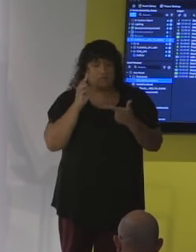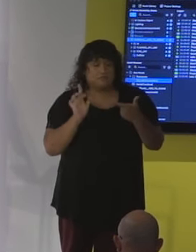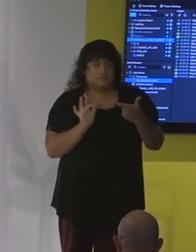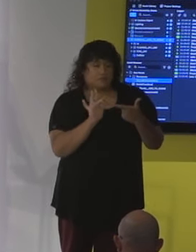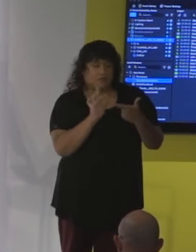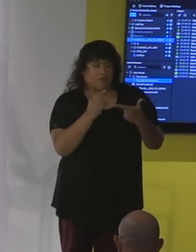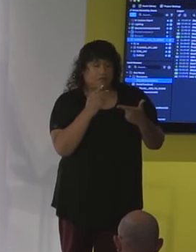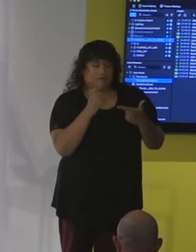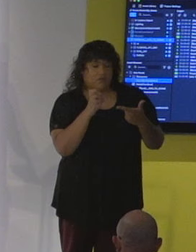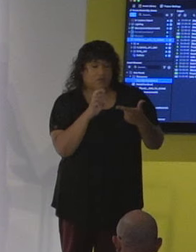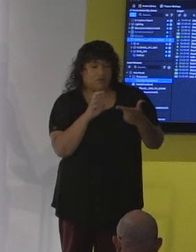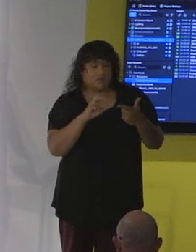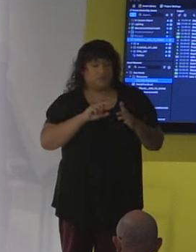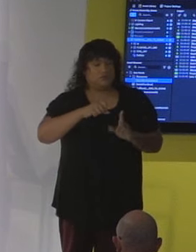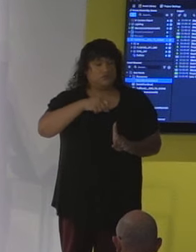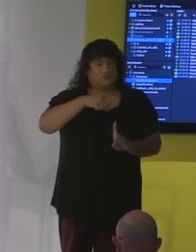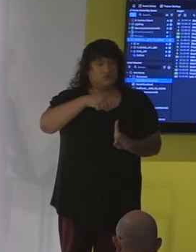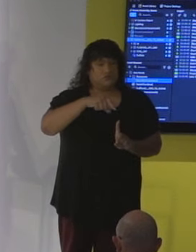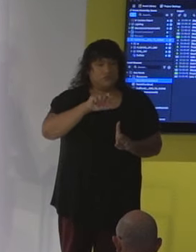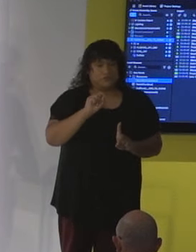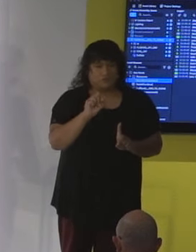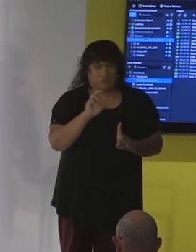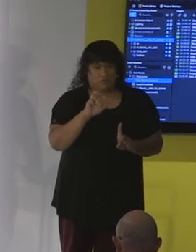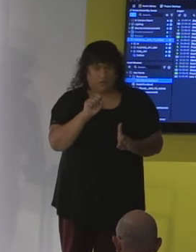trigger start, trigger N.